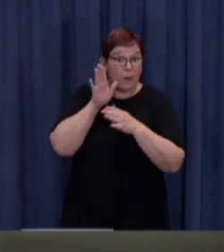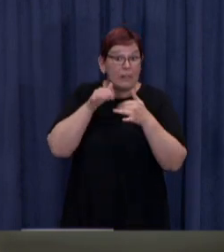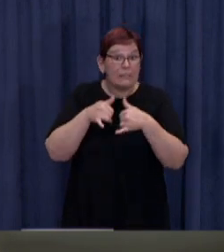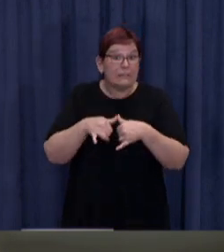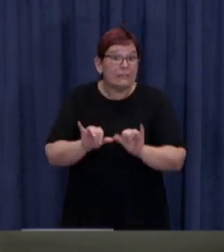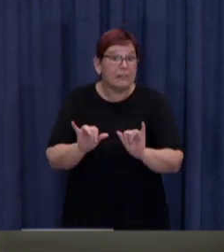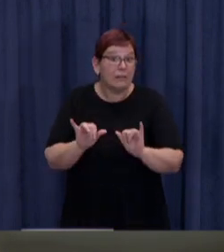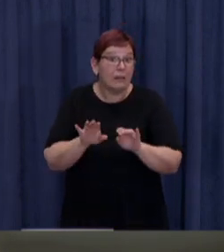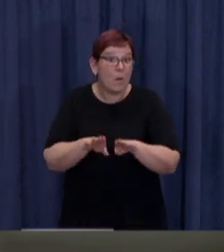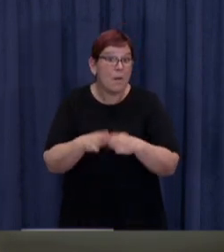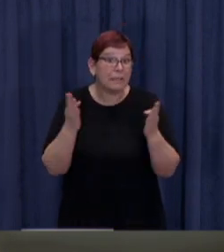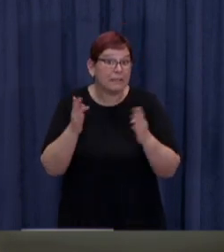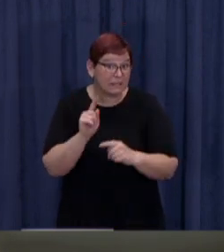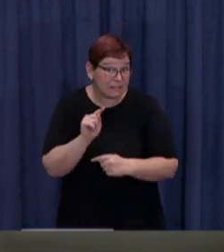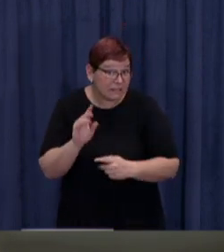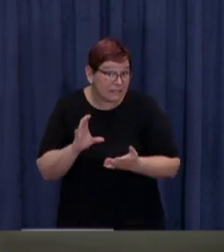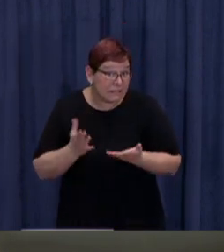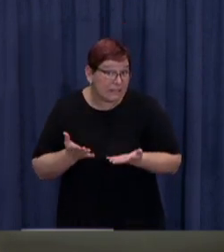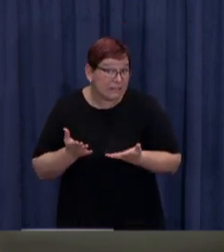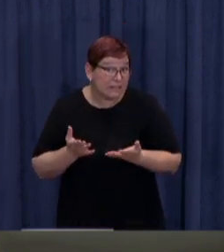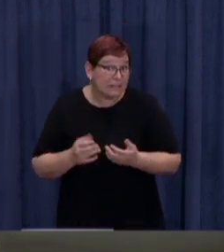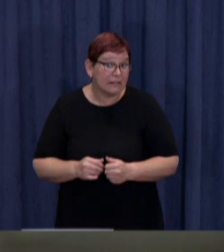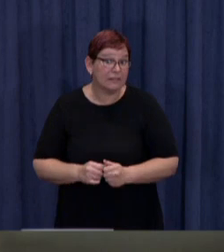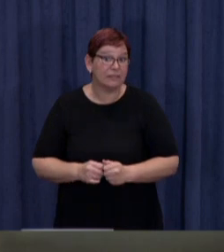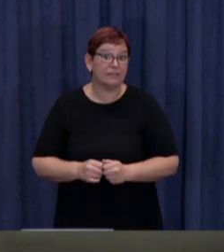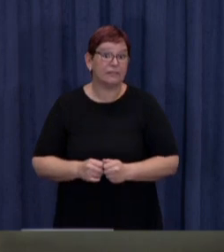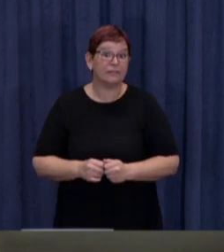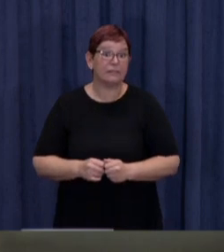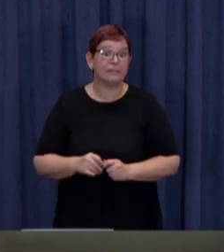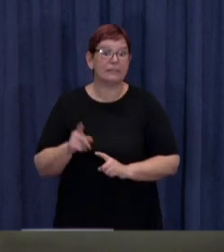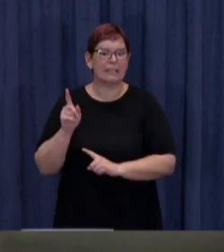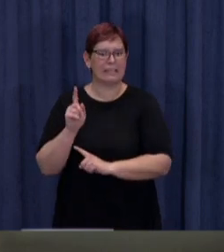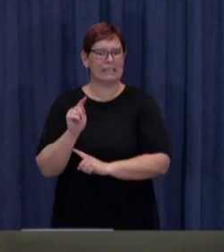think to lower the expectations of what the TTC can deliver because of it being